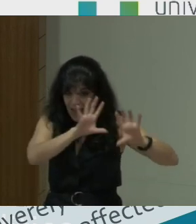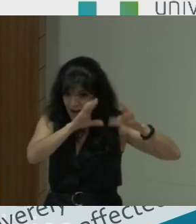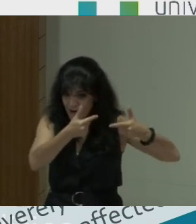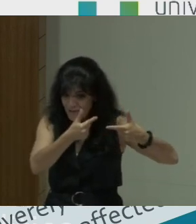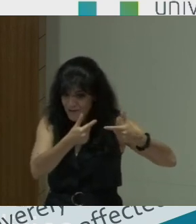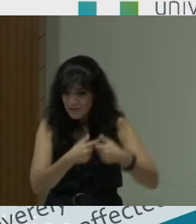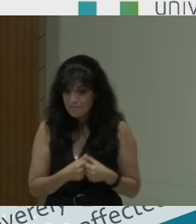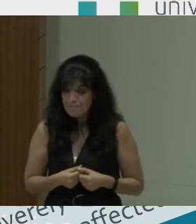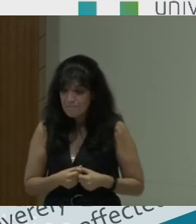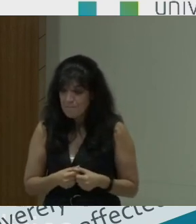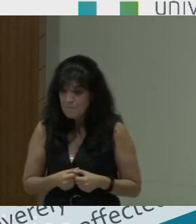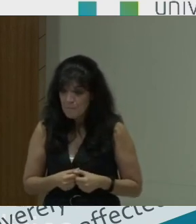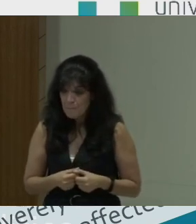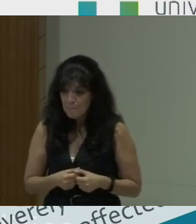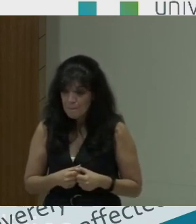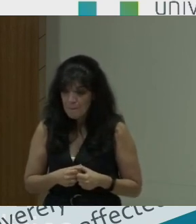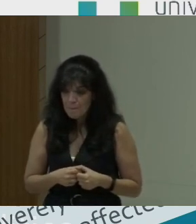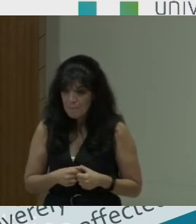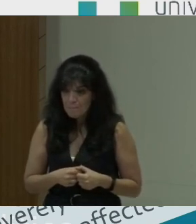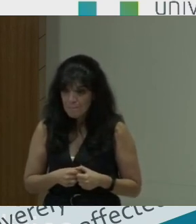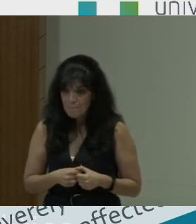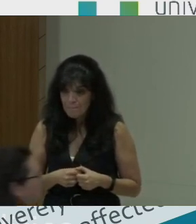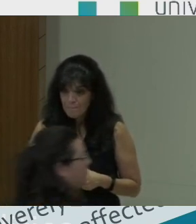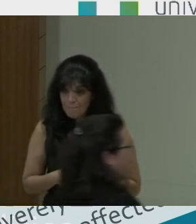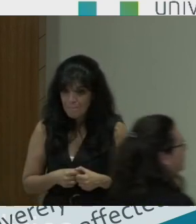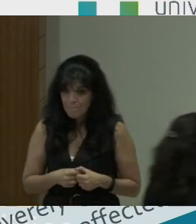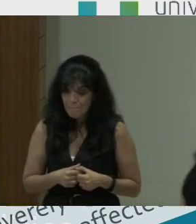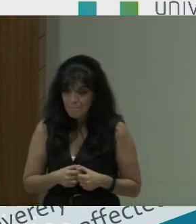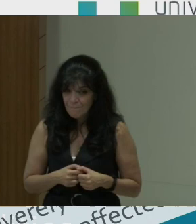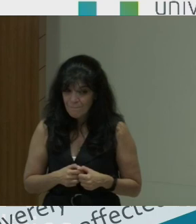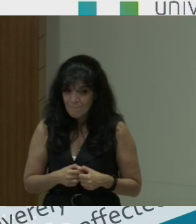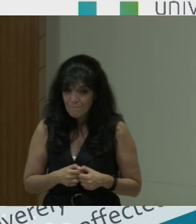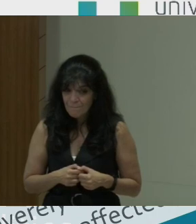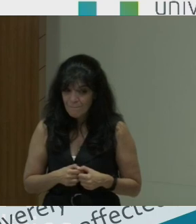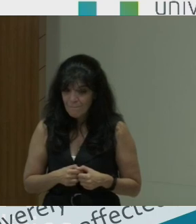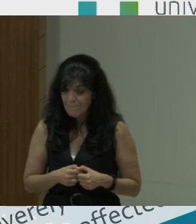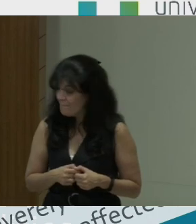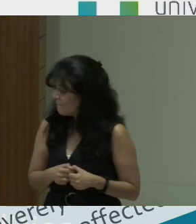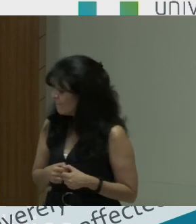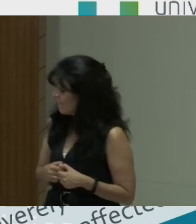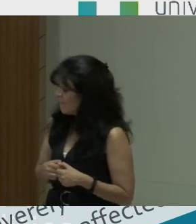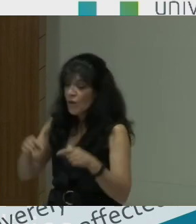And if we compare it with the blue group, children with behavior issues.